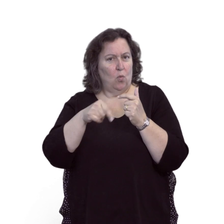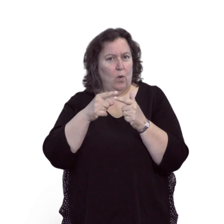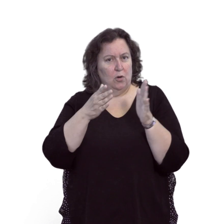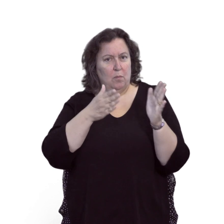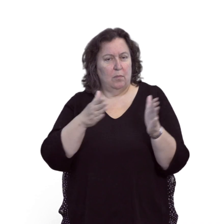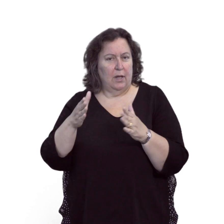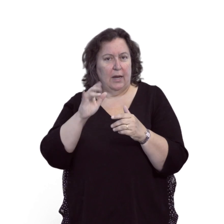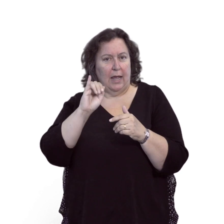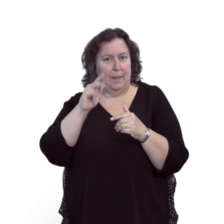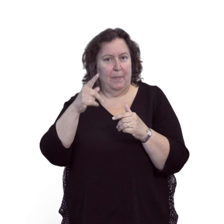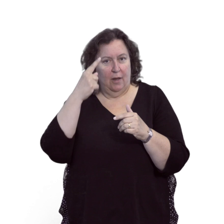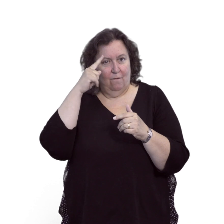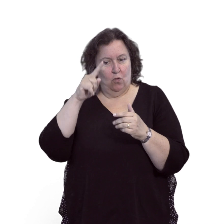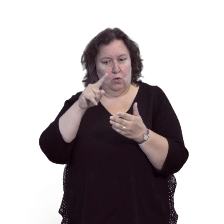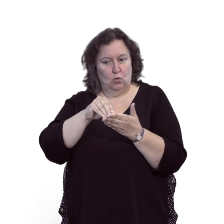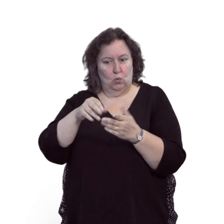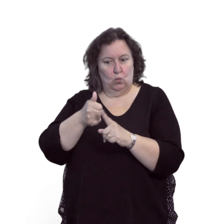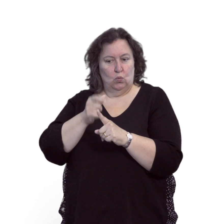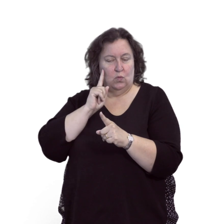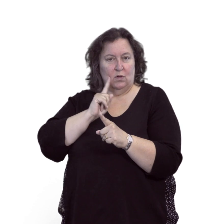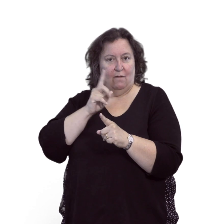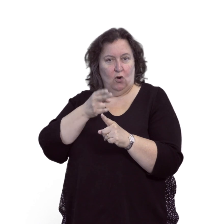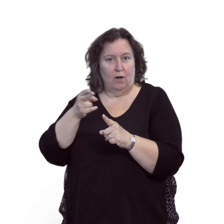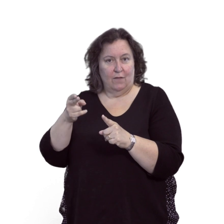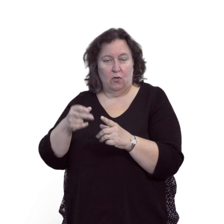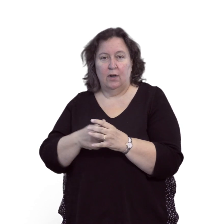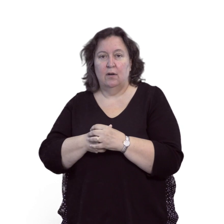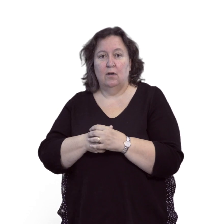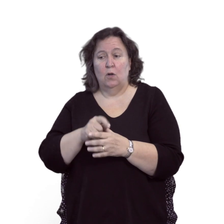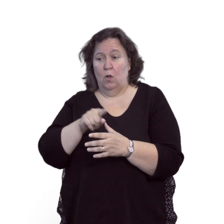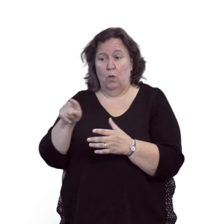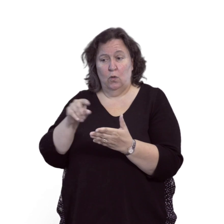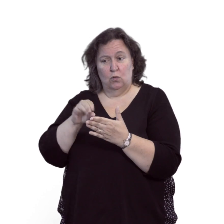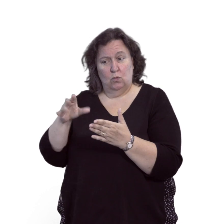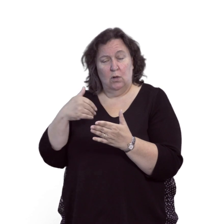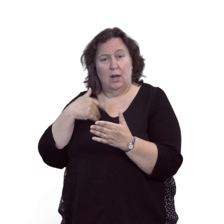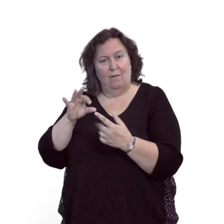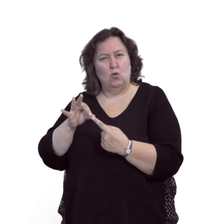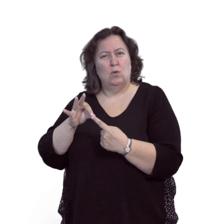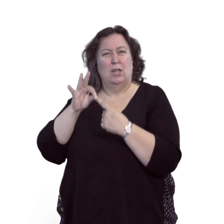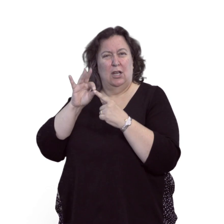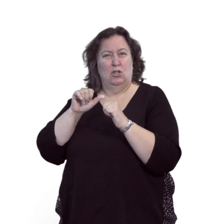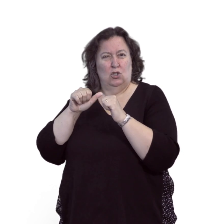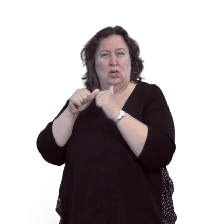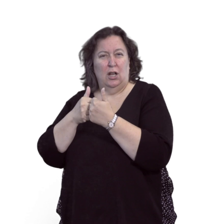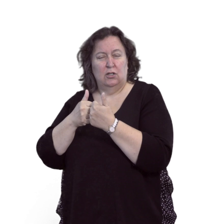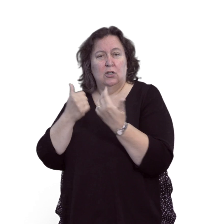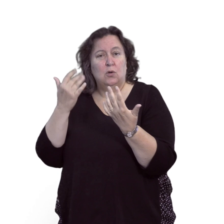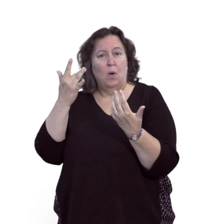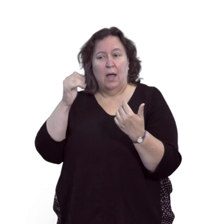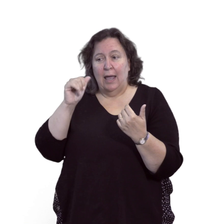Deaf and hard of hearing students have unique challenges because access or lack of access is not something